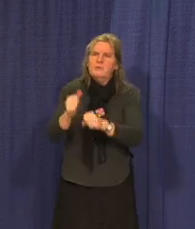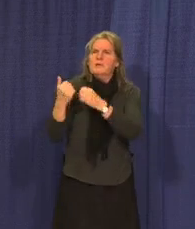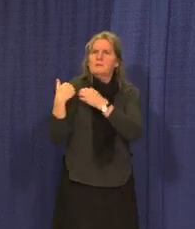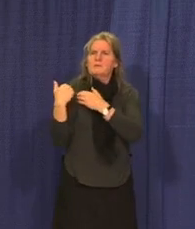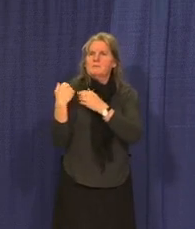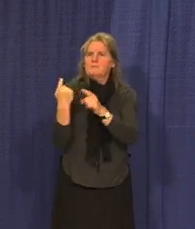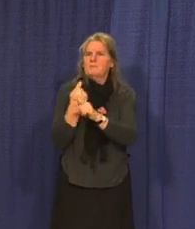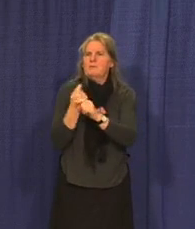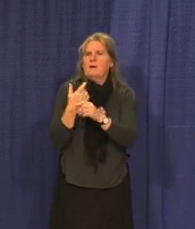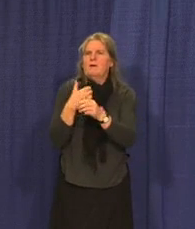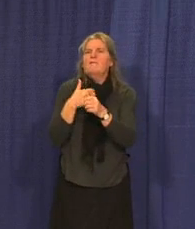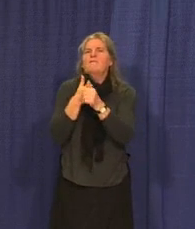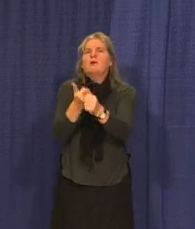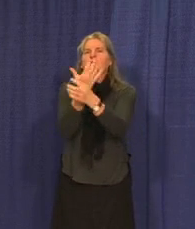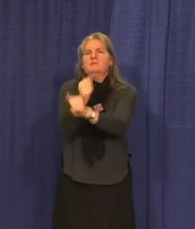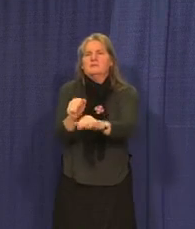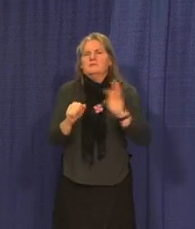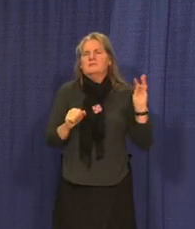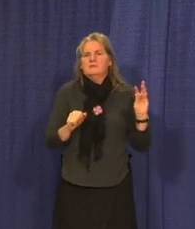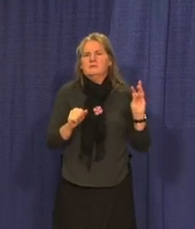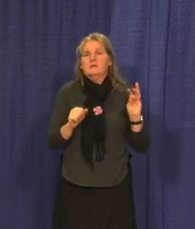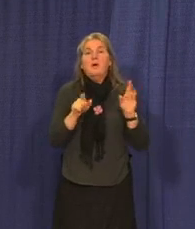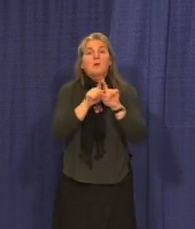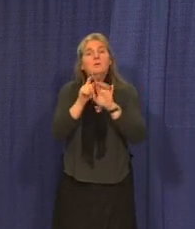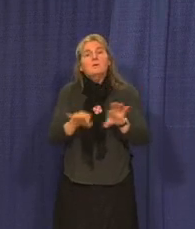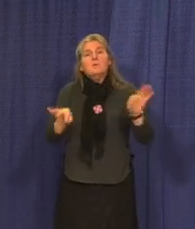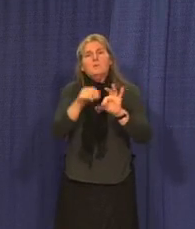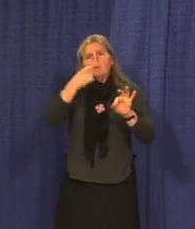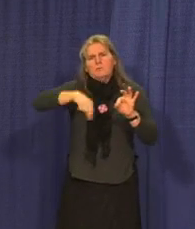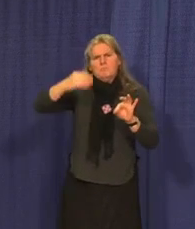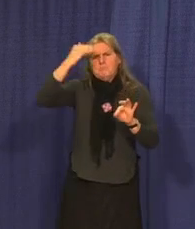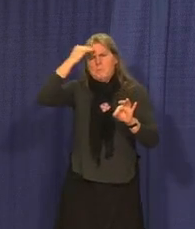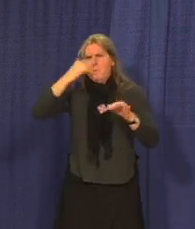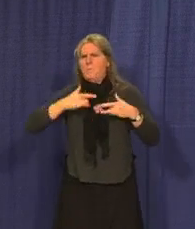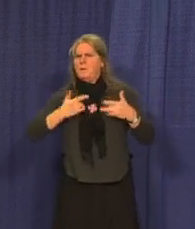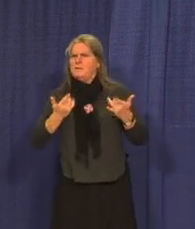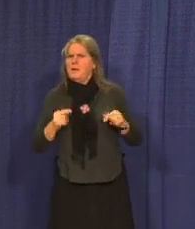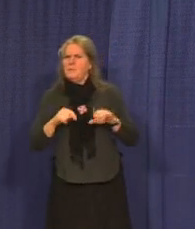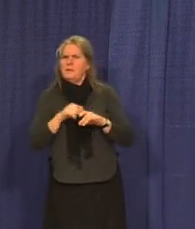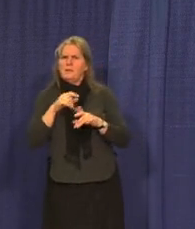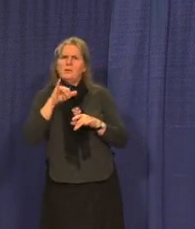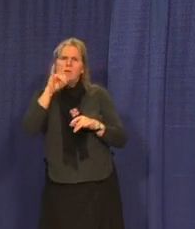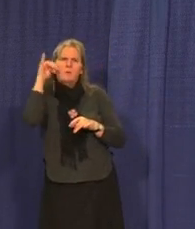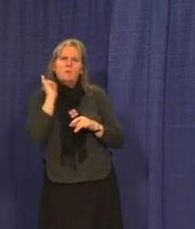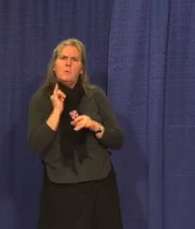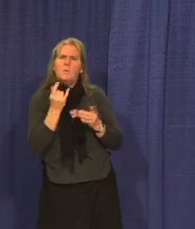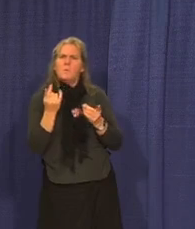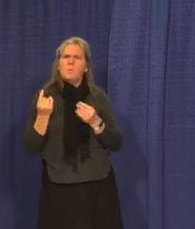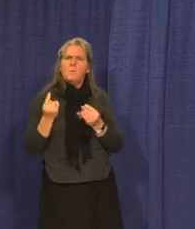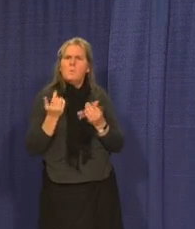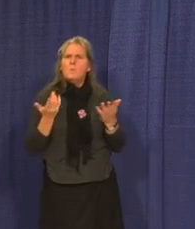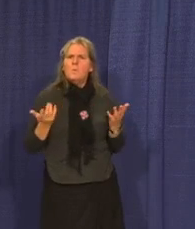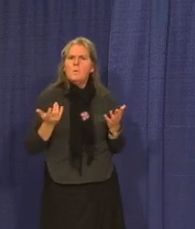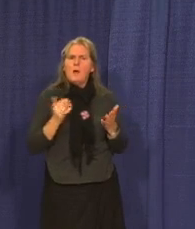It is also vital to be properly informed of what is happening in our territory and what we can do